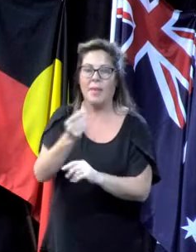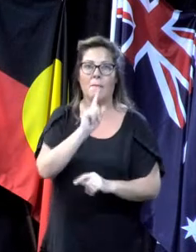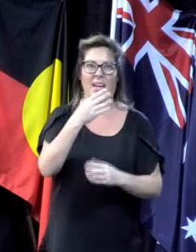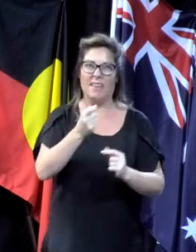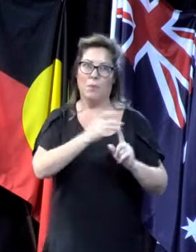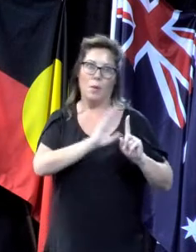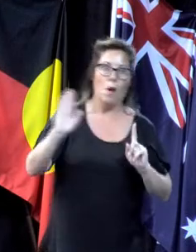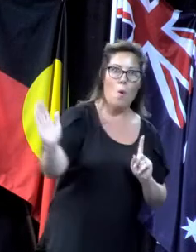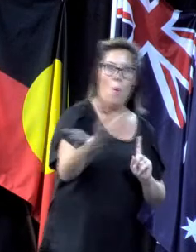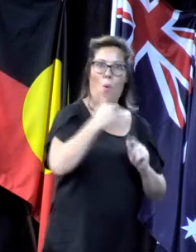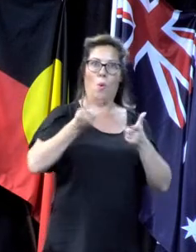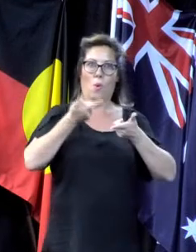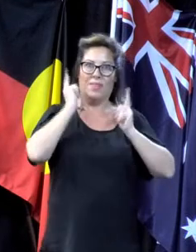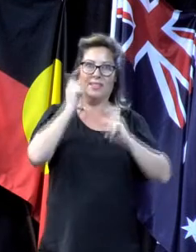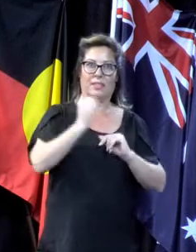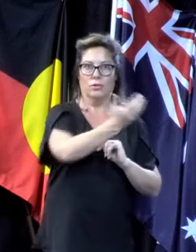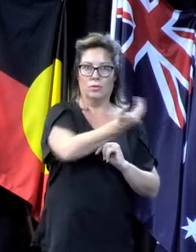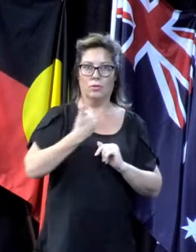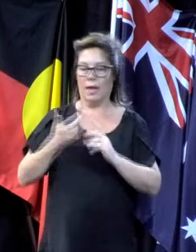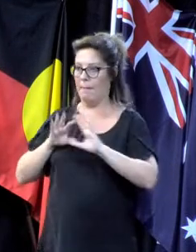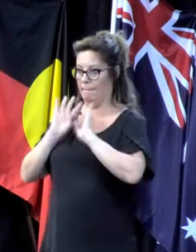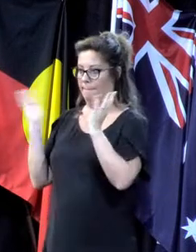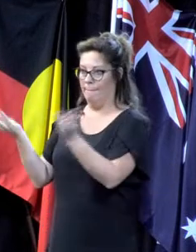then we certainly make that happen in terms of having them released